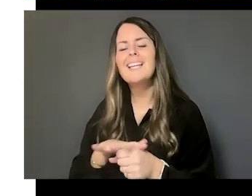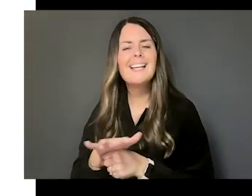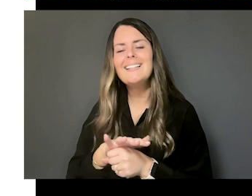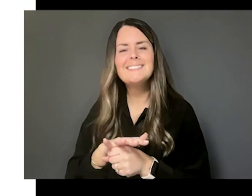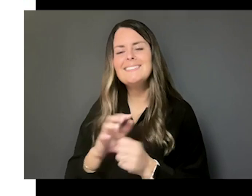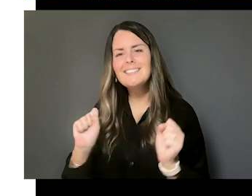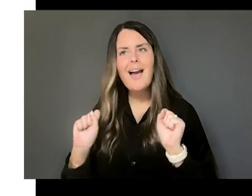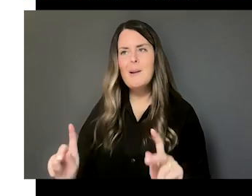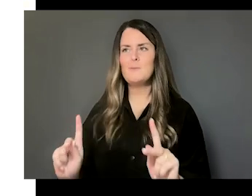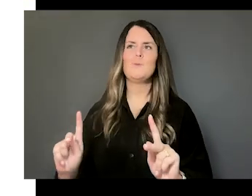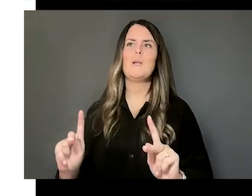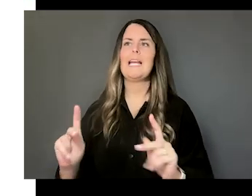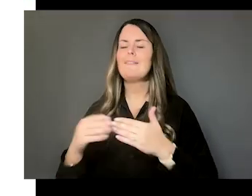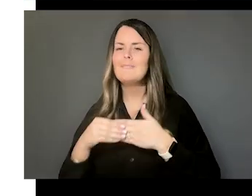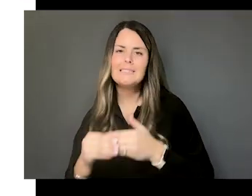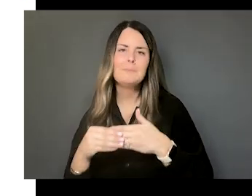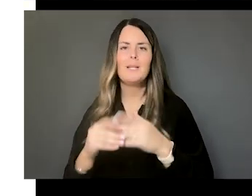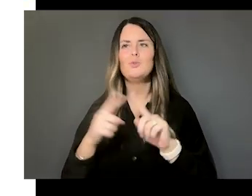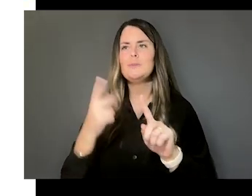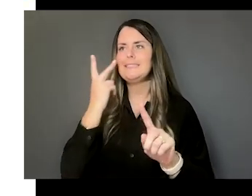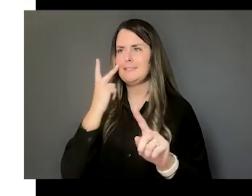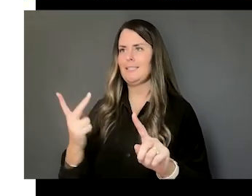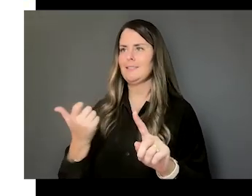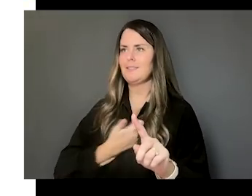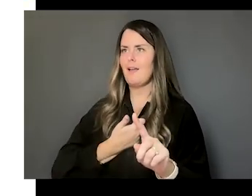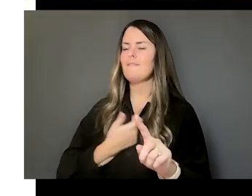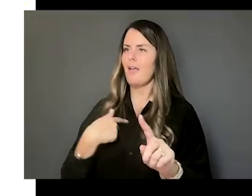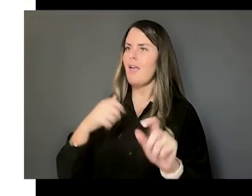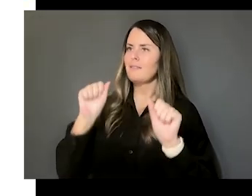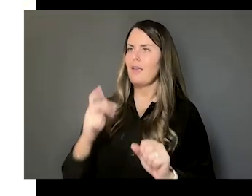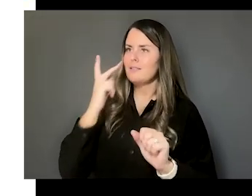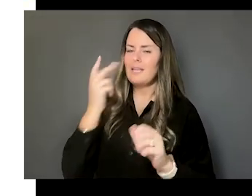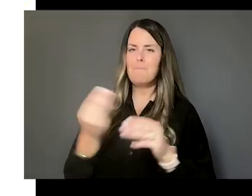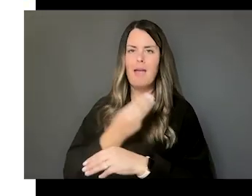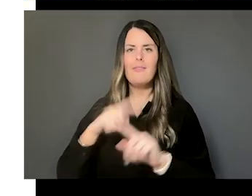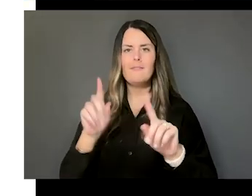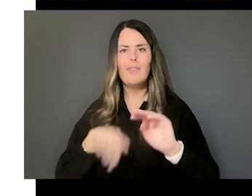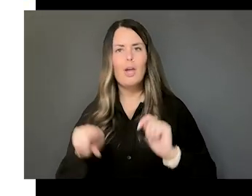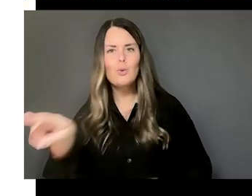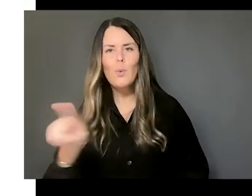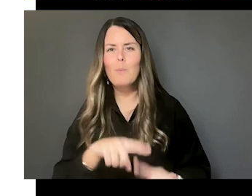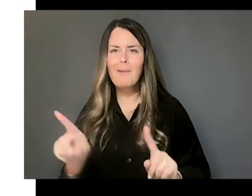the opportunity, the flexibility to see that I can see math differently than you, but it still connects.